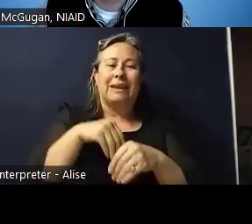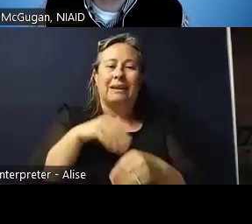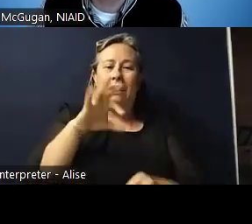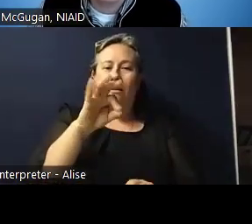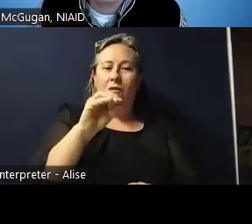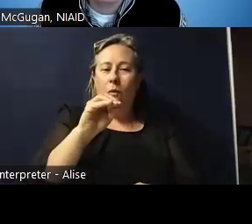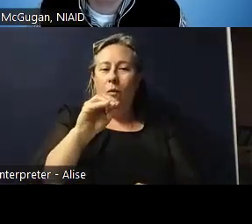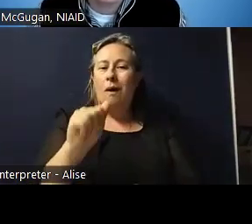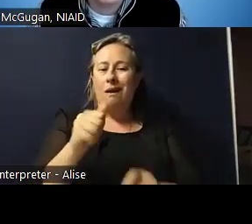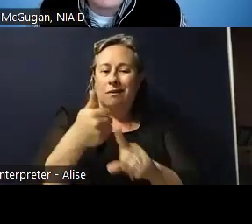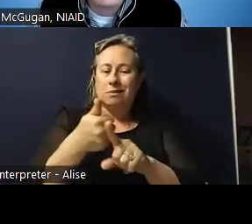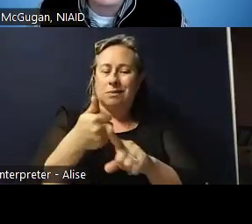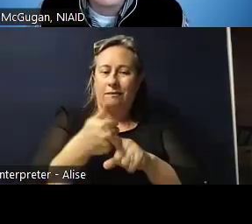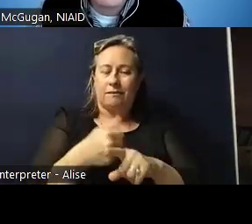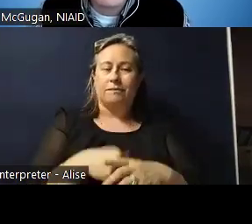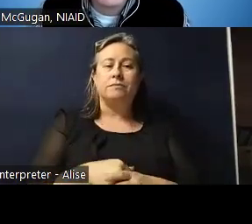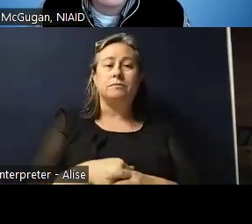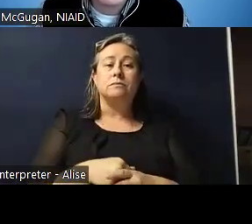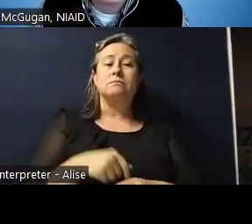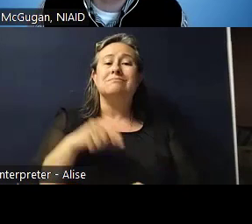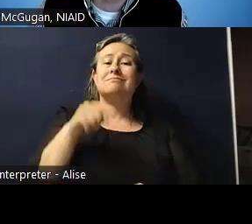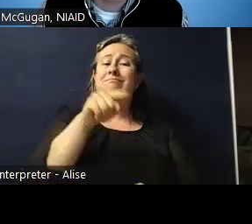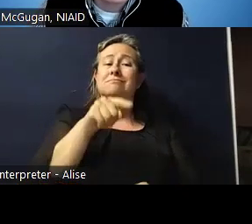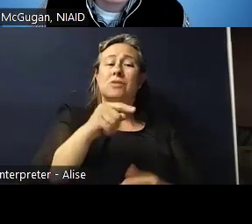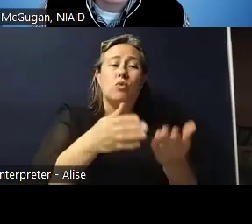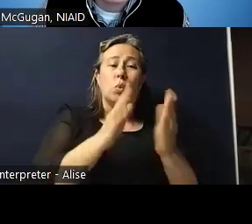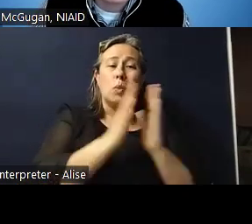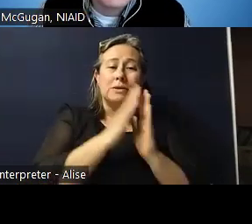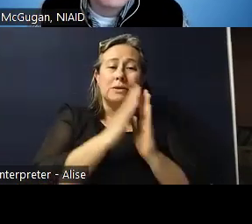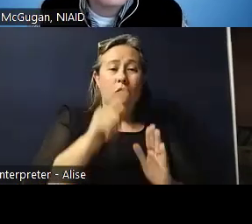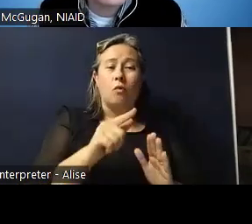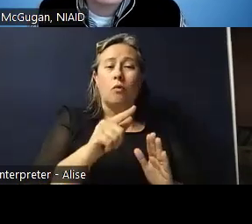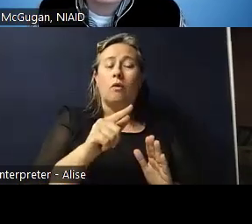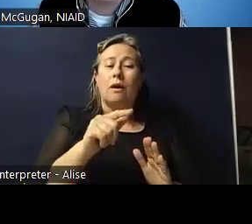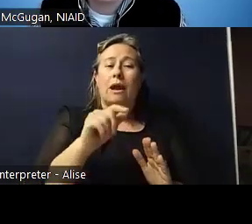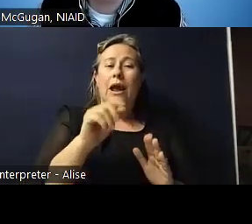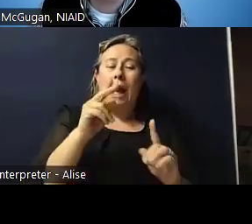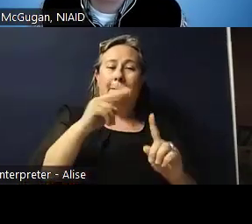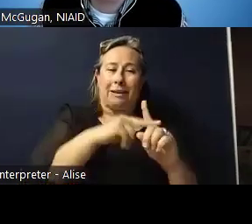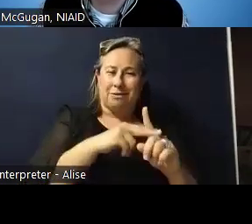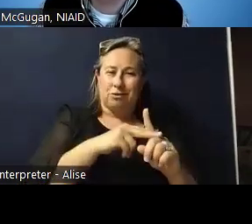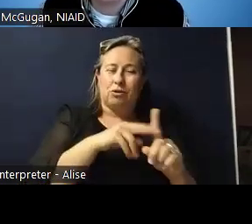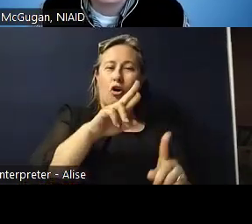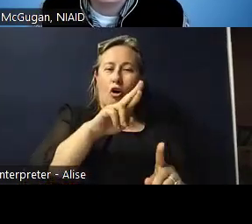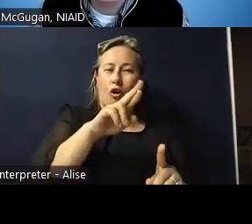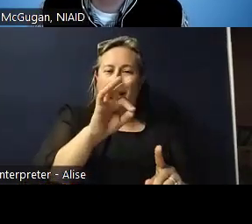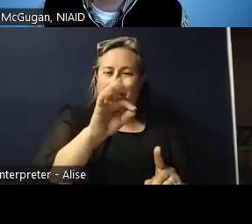Example here is a request for application. That's one of those targeted announcements I mentioned earlier.